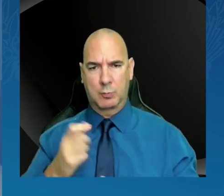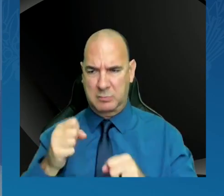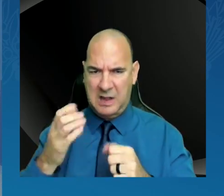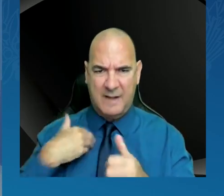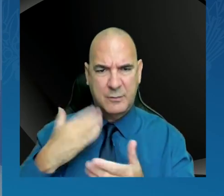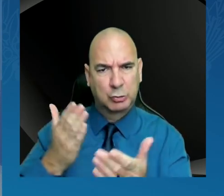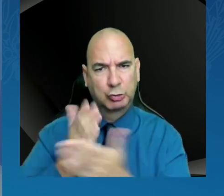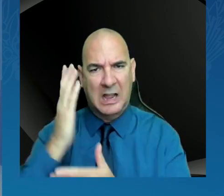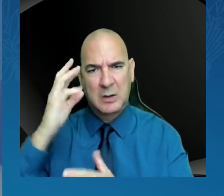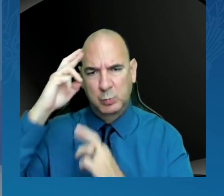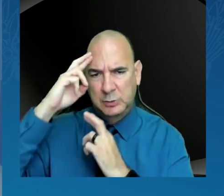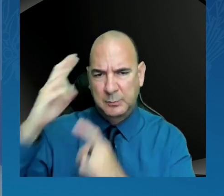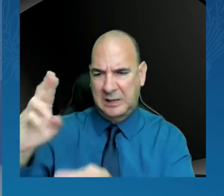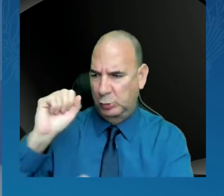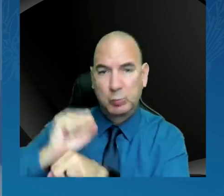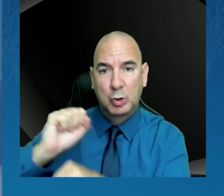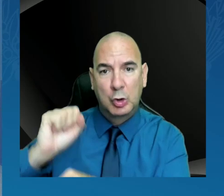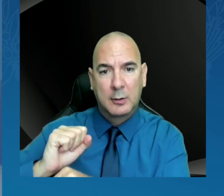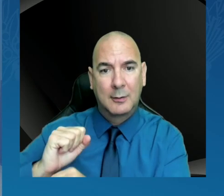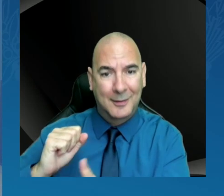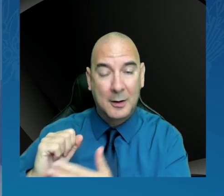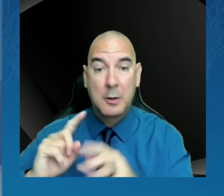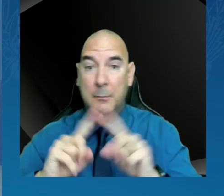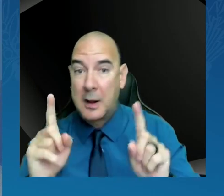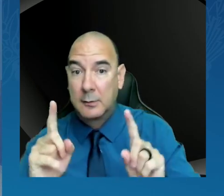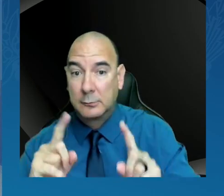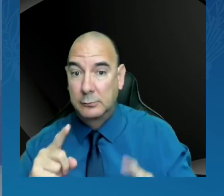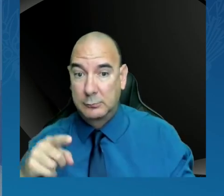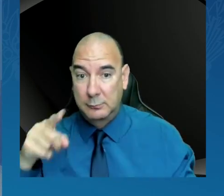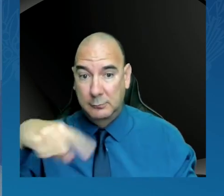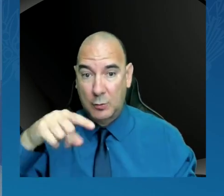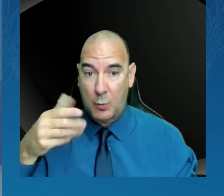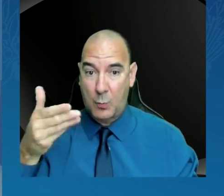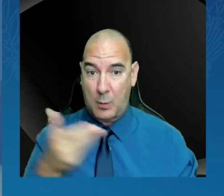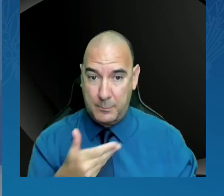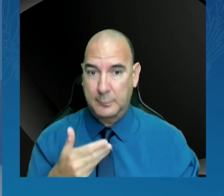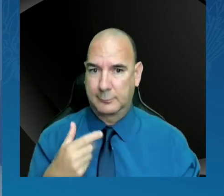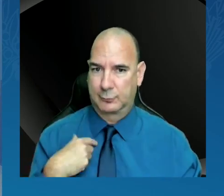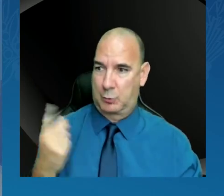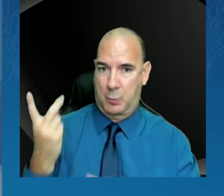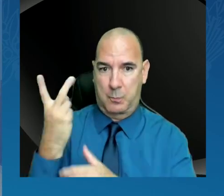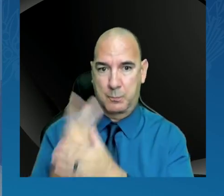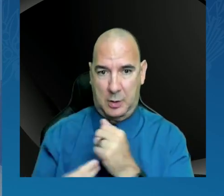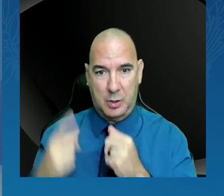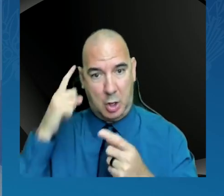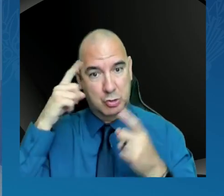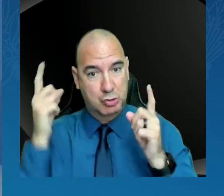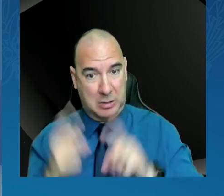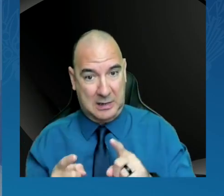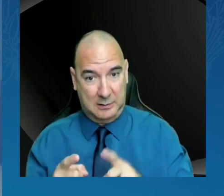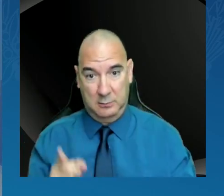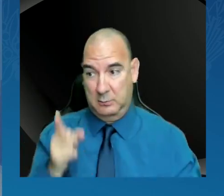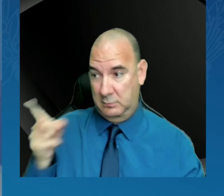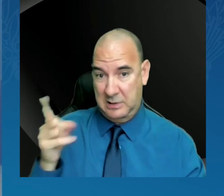But one thing she and I would both agree on is that she and the president do not have a better partner in this work